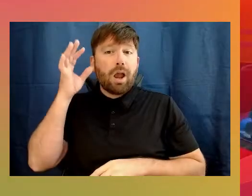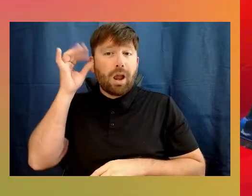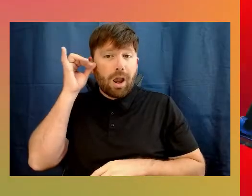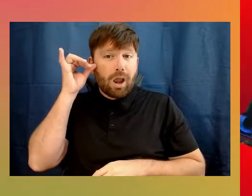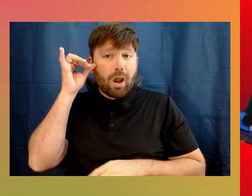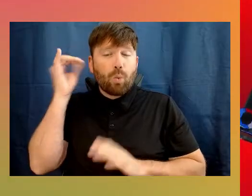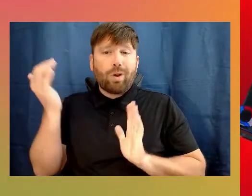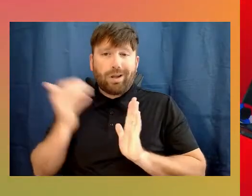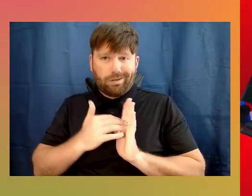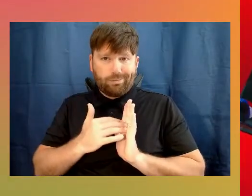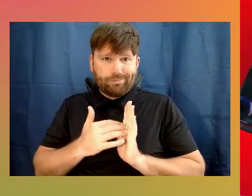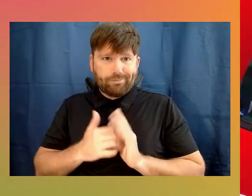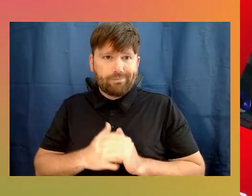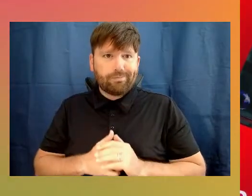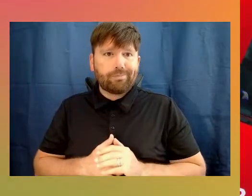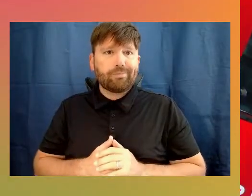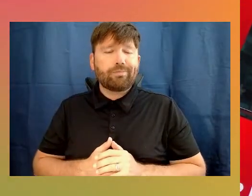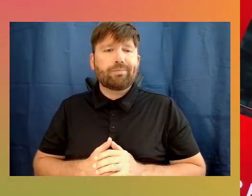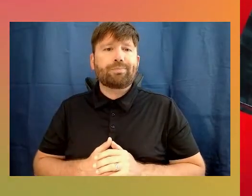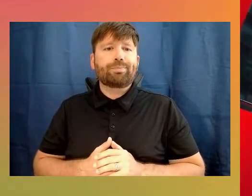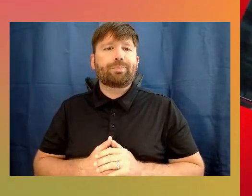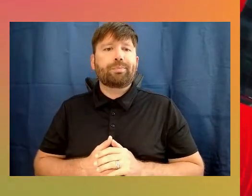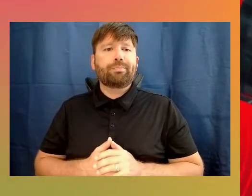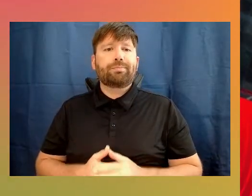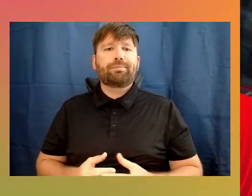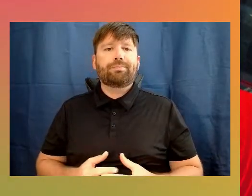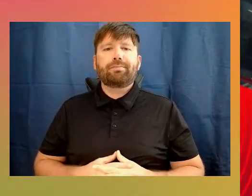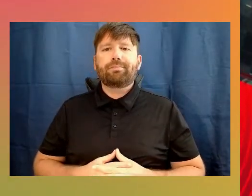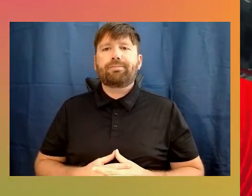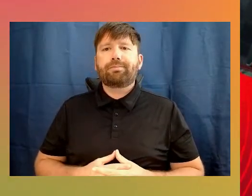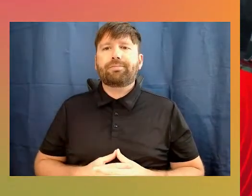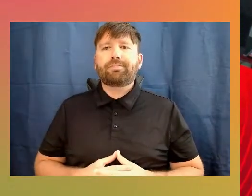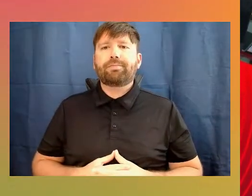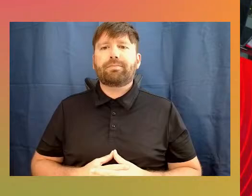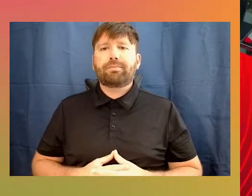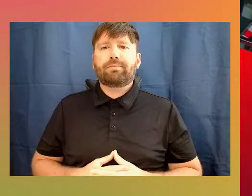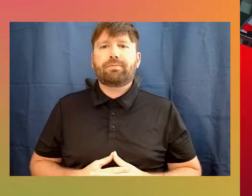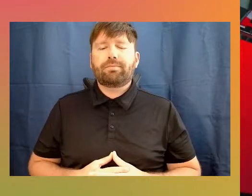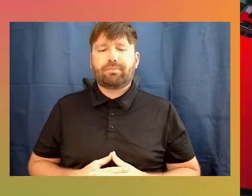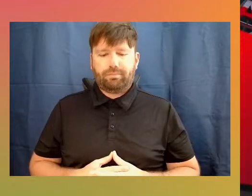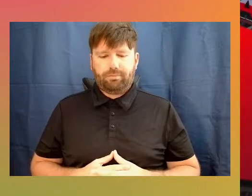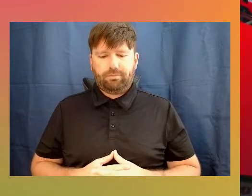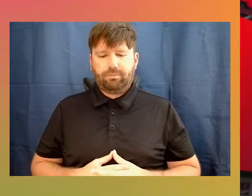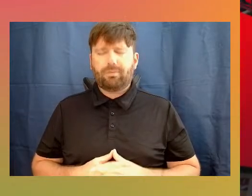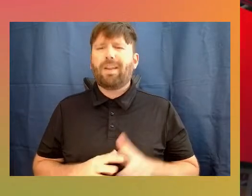HAND AND KNEE BAT TO THE MAT. ONE CAT COW TO NEUTRALIZE THE